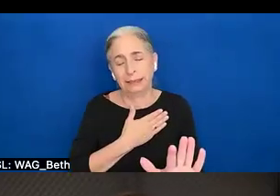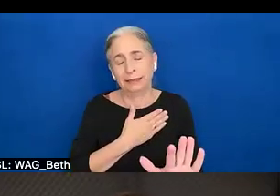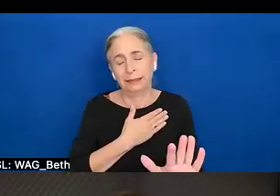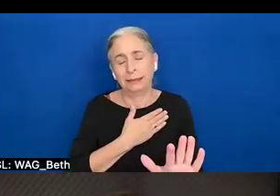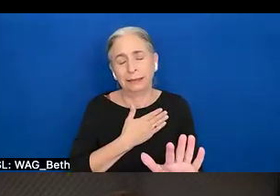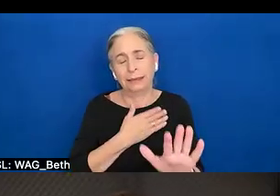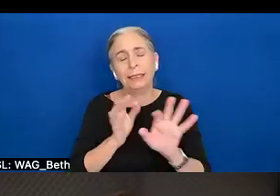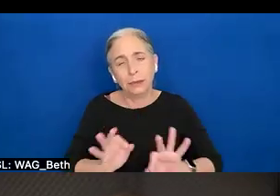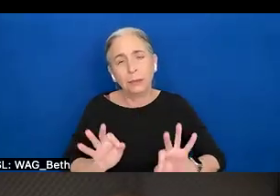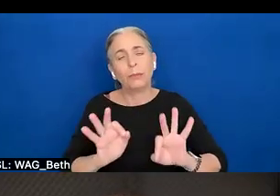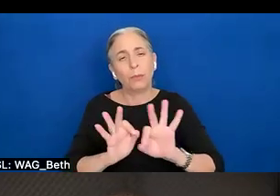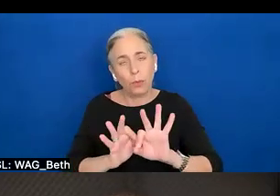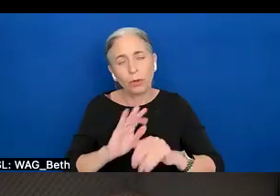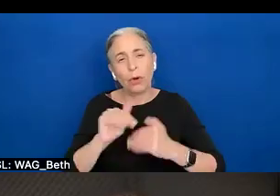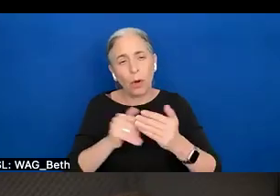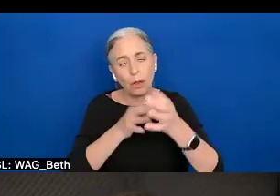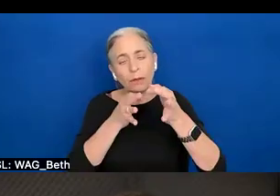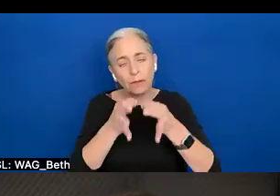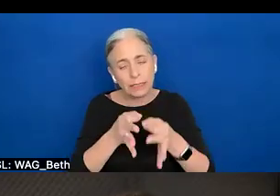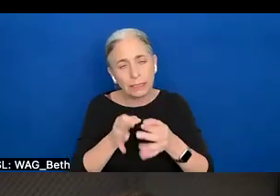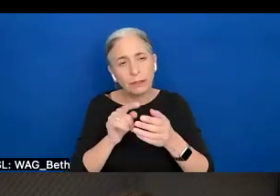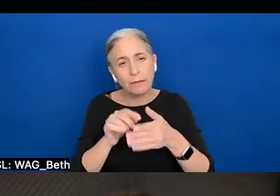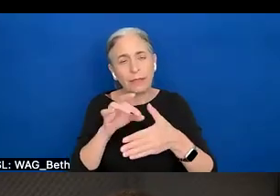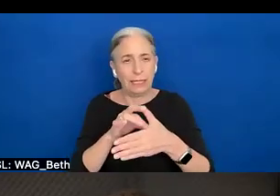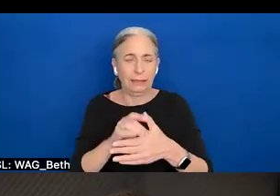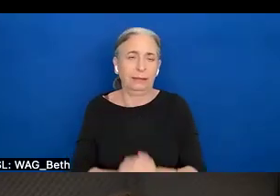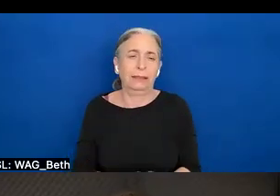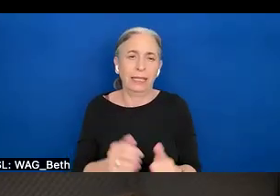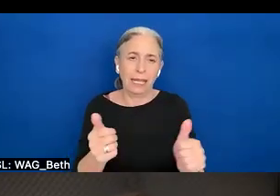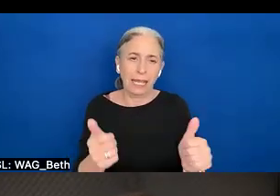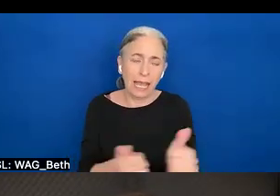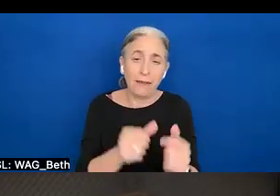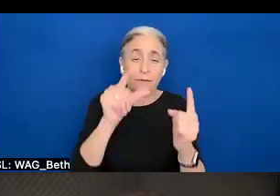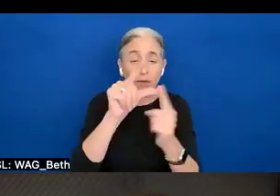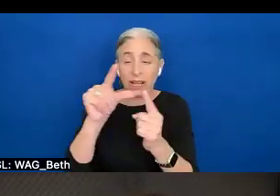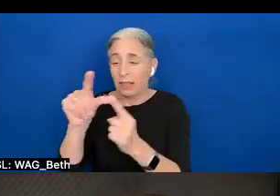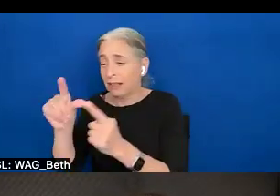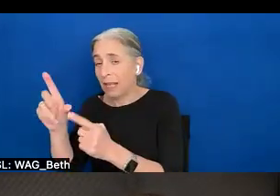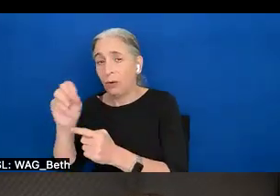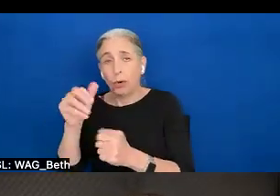every detail of the text, every single letter or character.